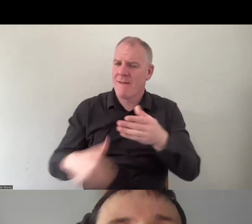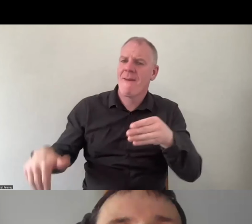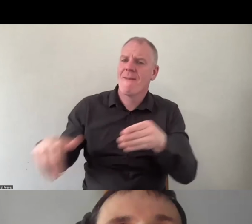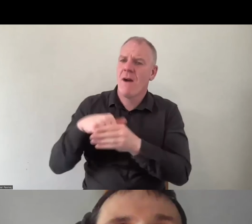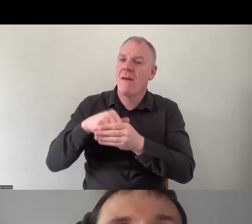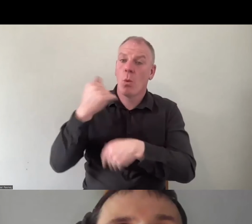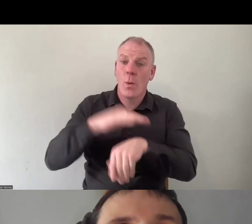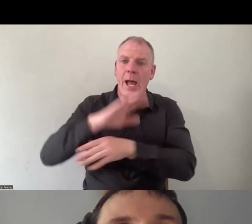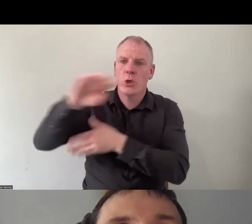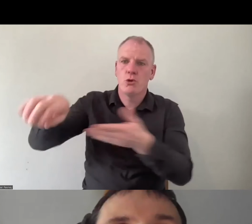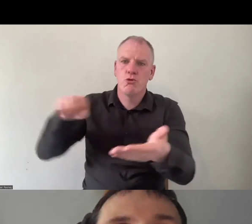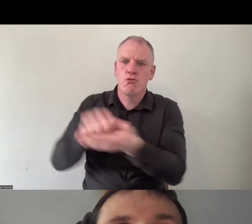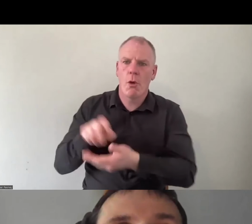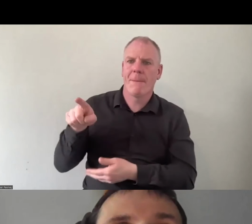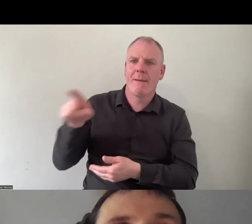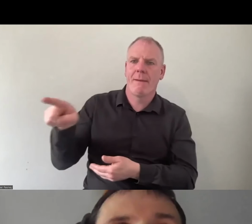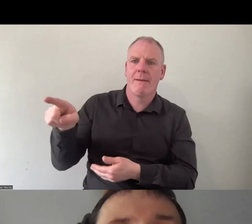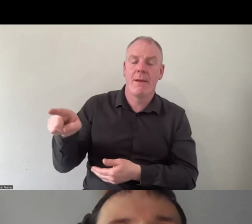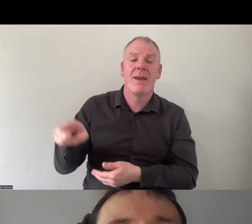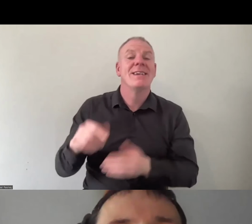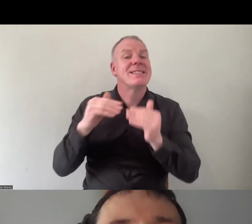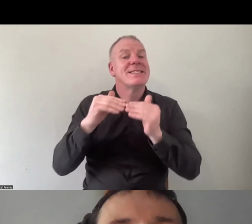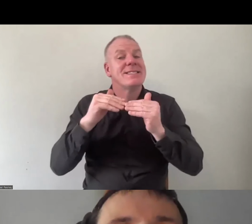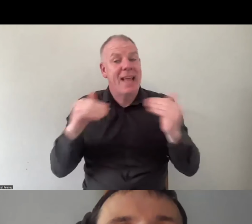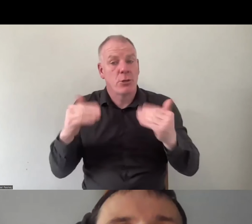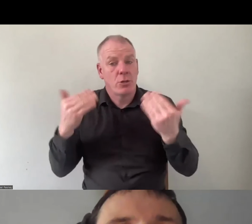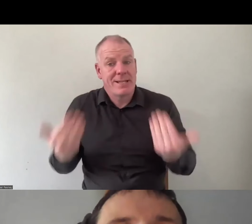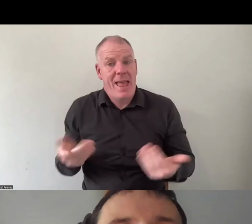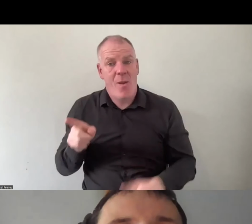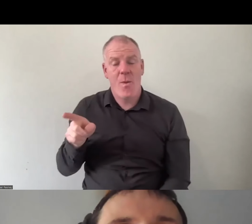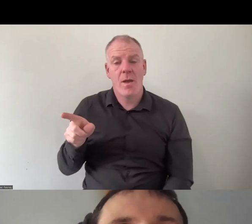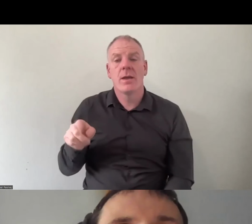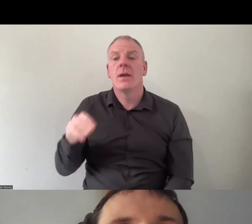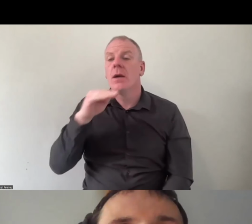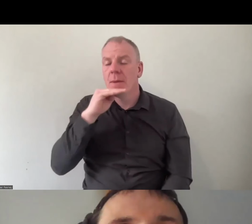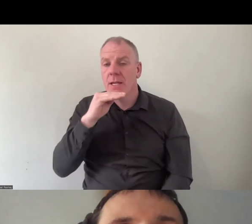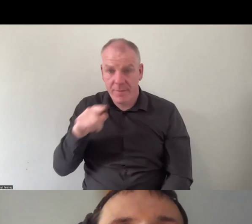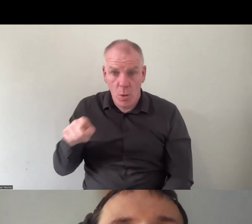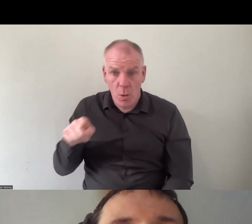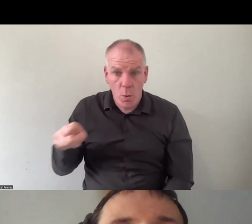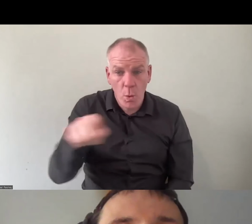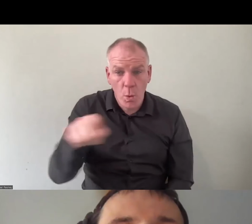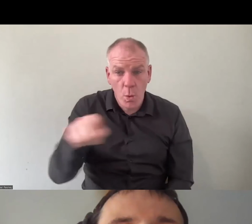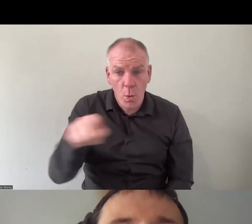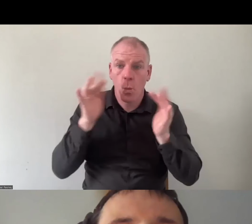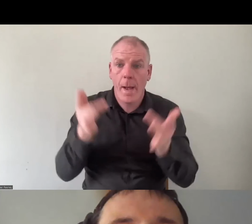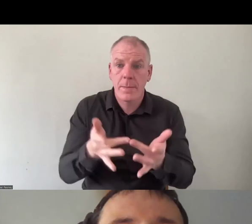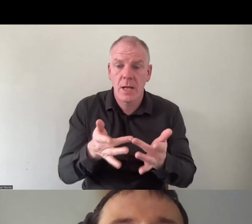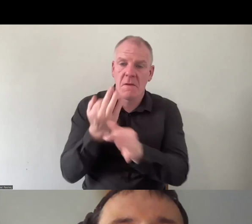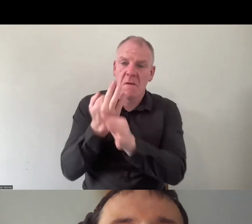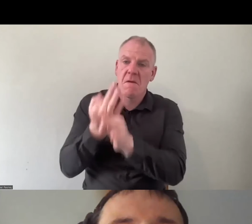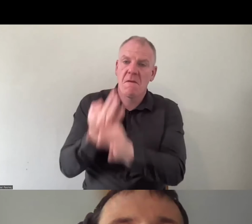and that standard basically means that if your website conforms to that particular standard,